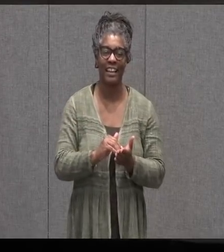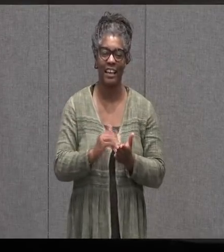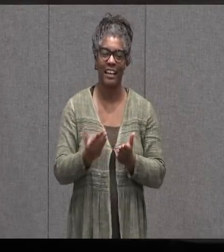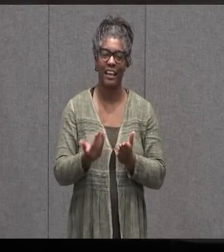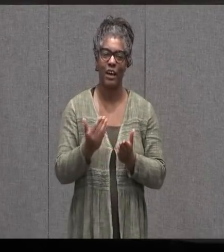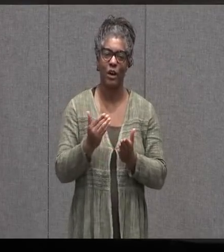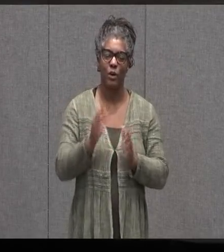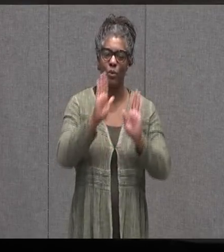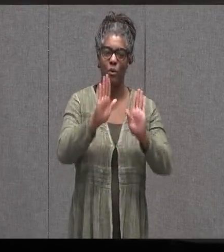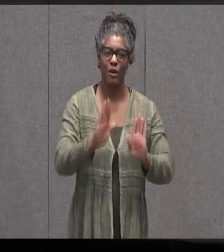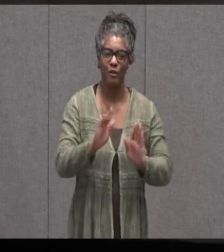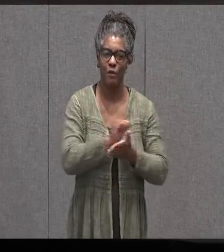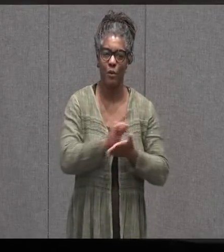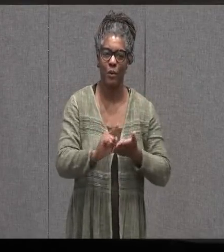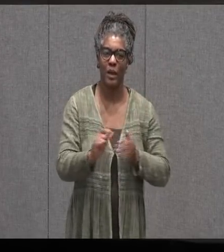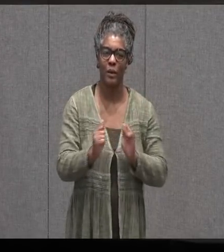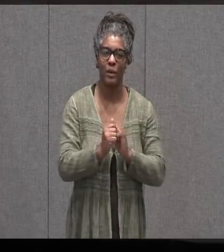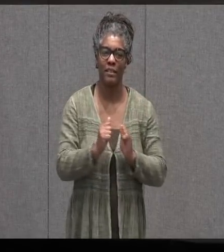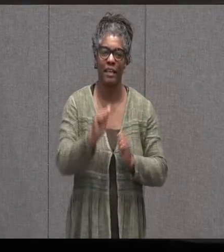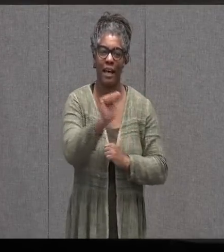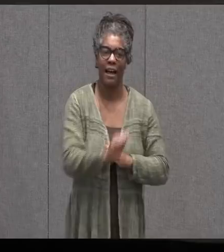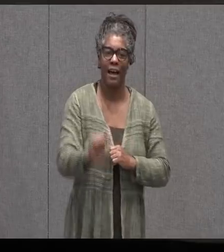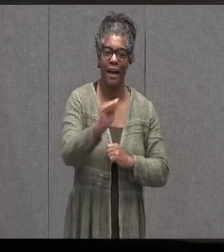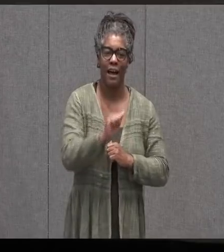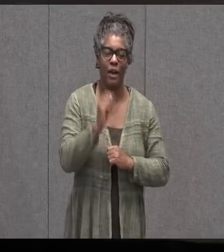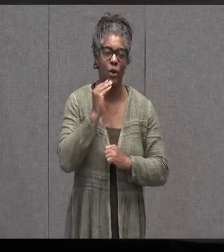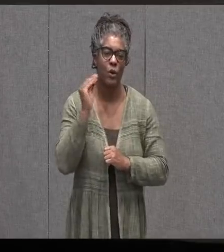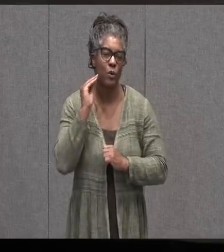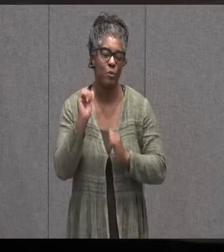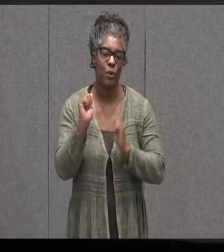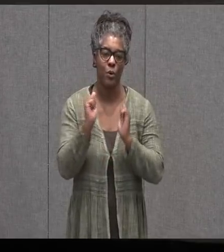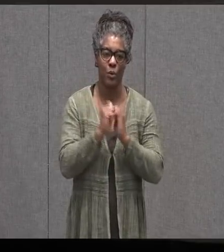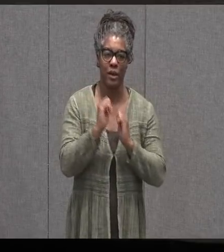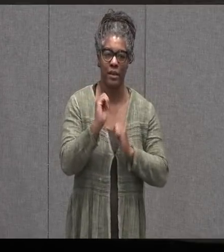Today, I'm going to be reading a wonderful story to you.